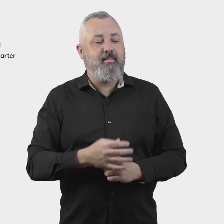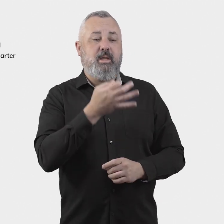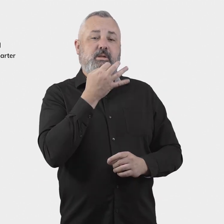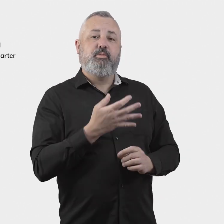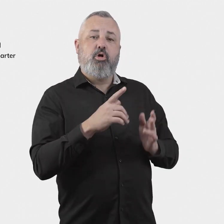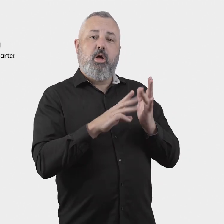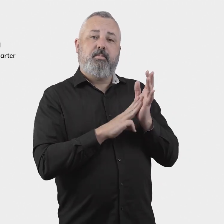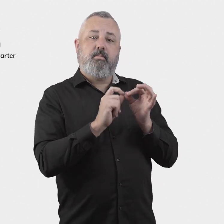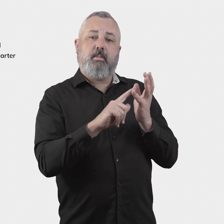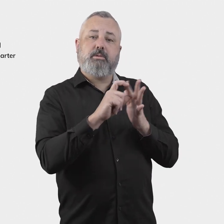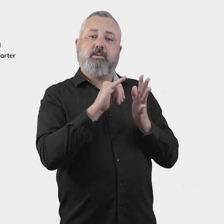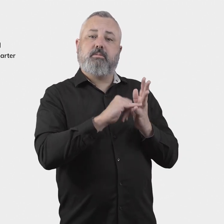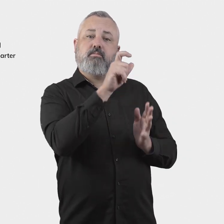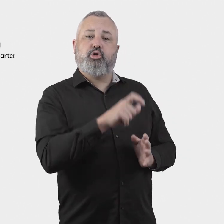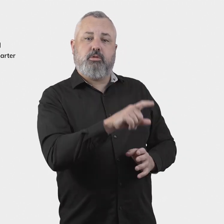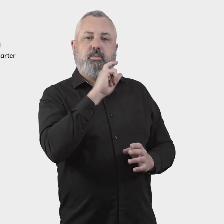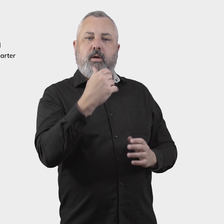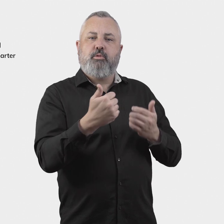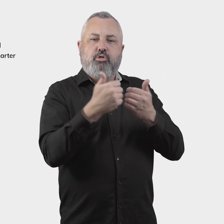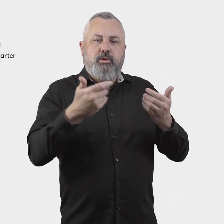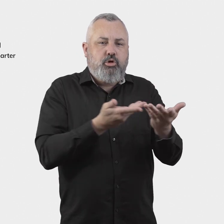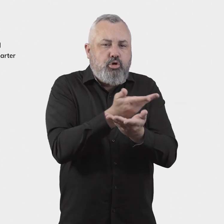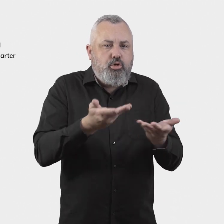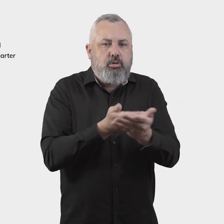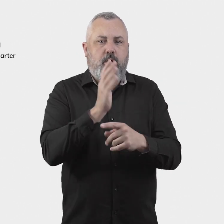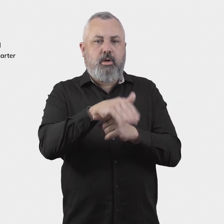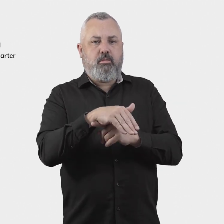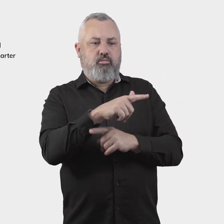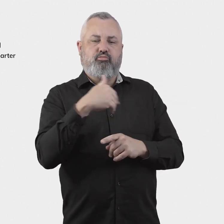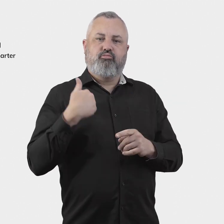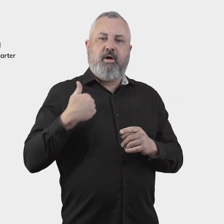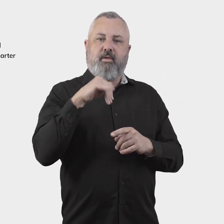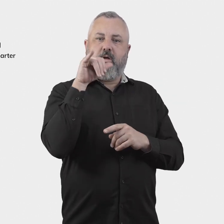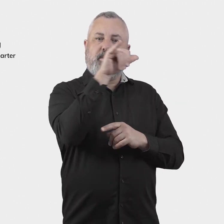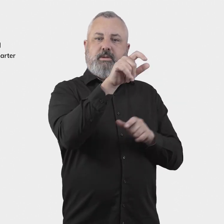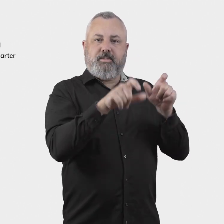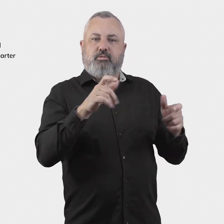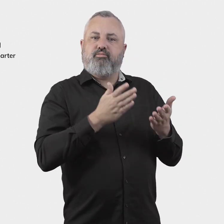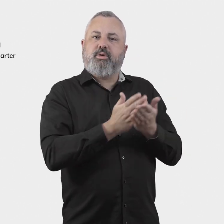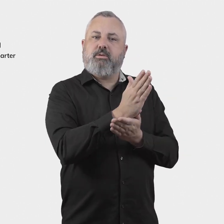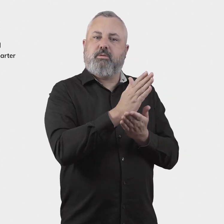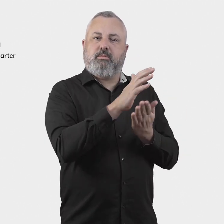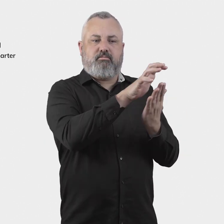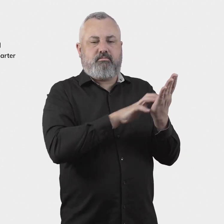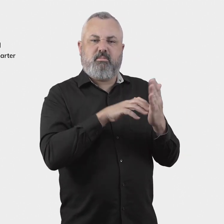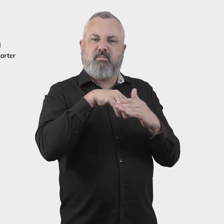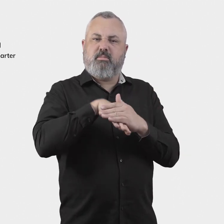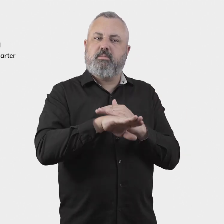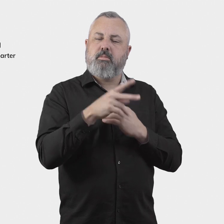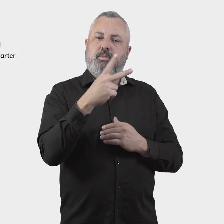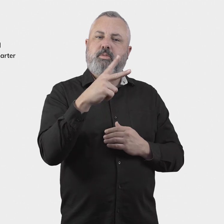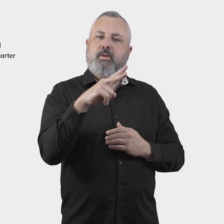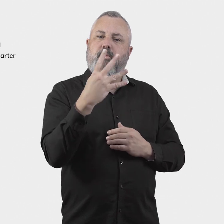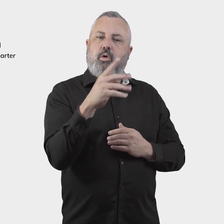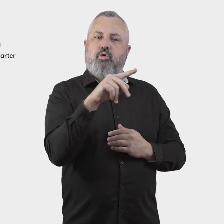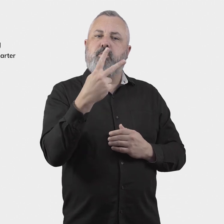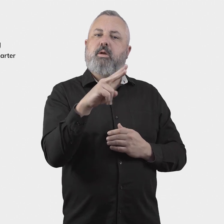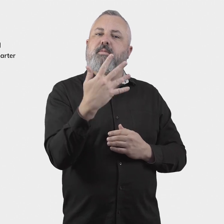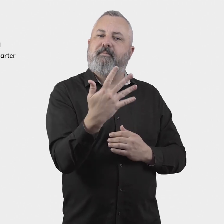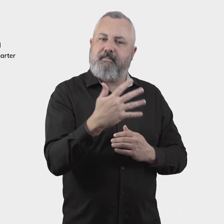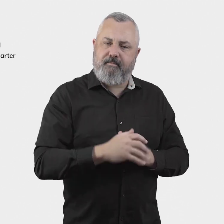The interim ombudsperson will consult separately on a draft Aviation Customer Rights Charter in 2024-25.